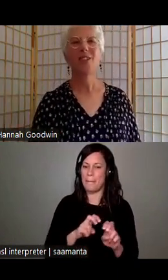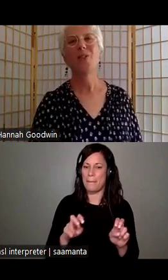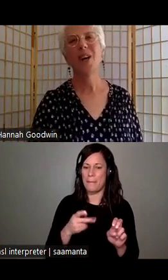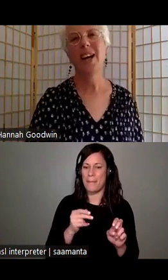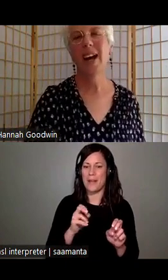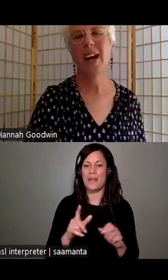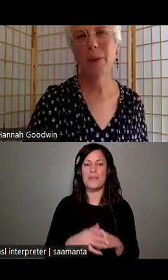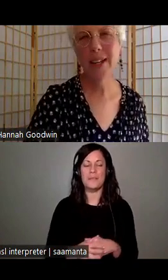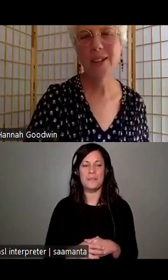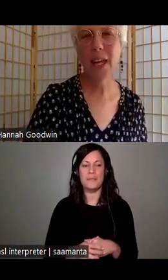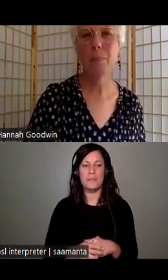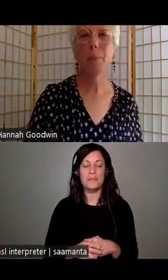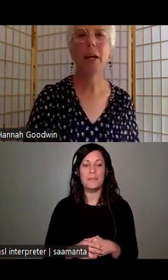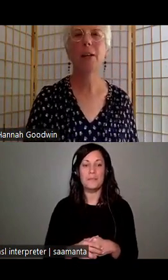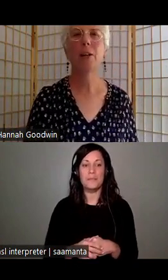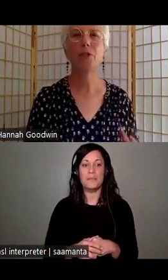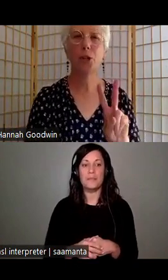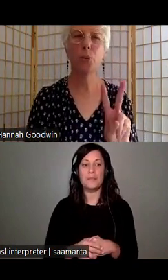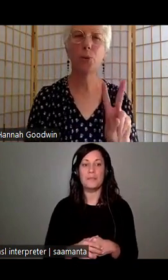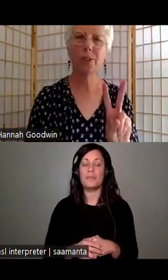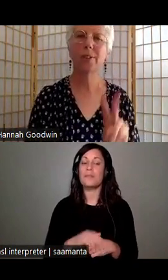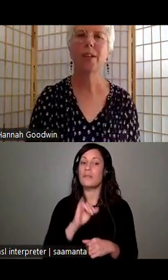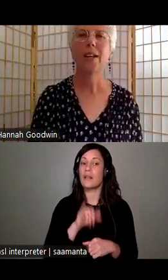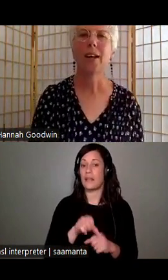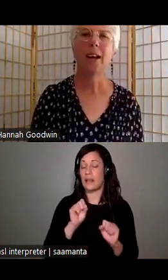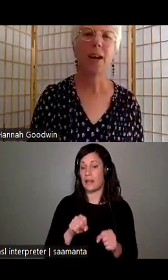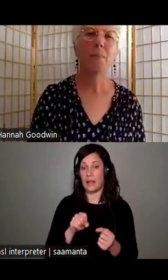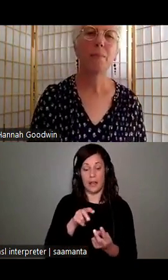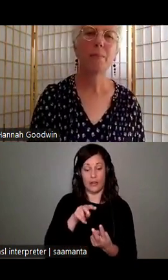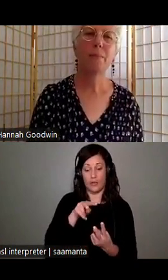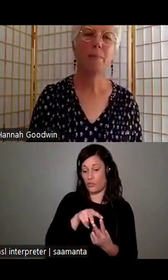So a panel can be a panel of two and not more than four.